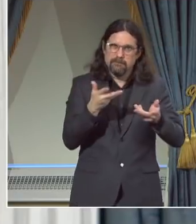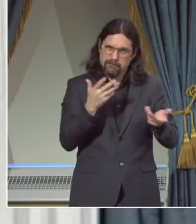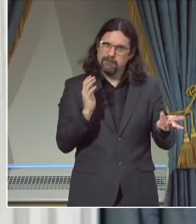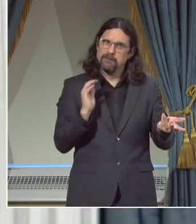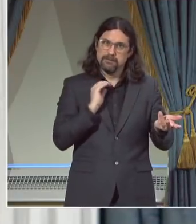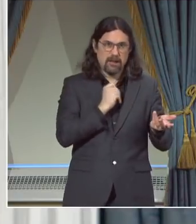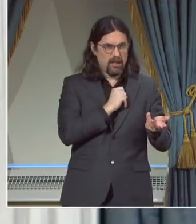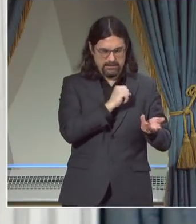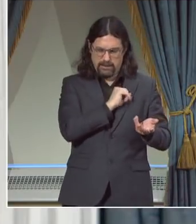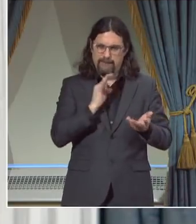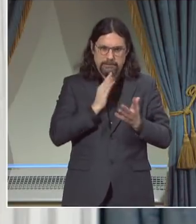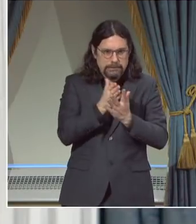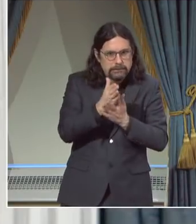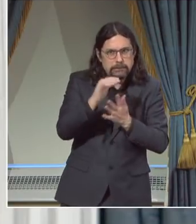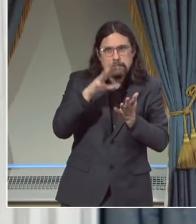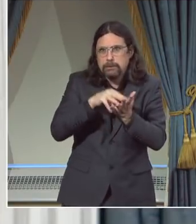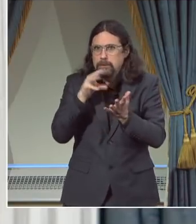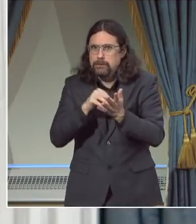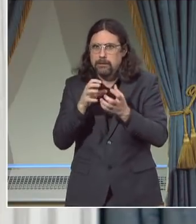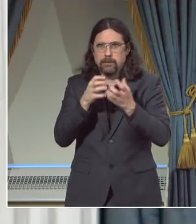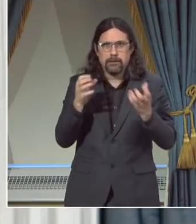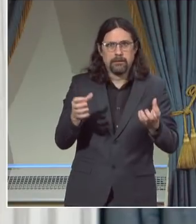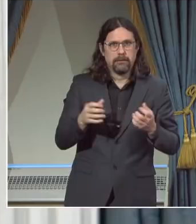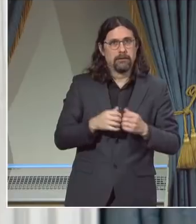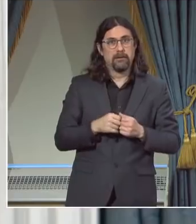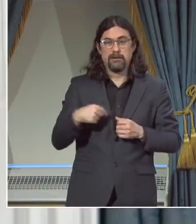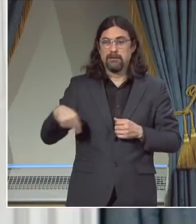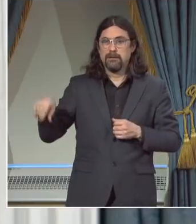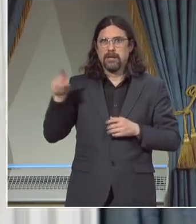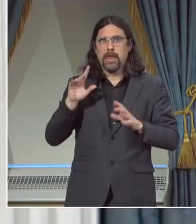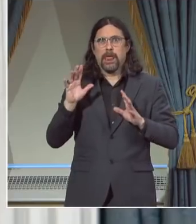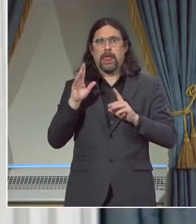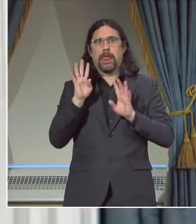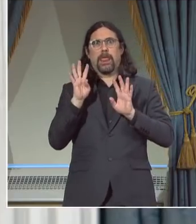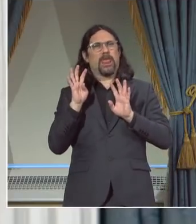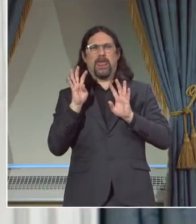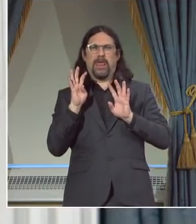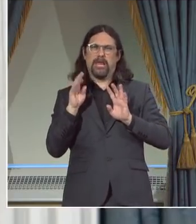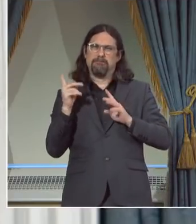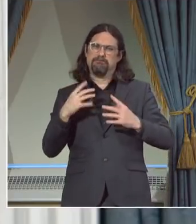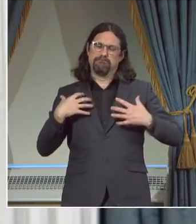PEOPLE ARE LEARNING TOTGEH.ER